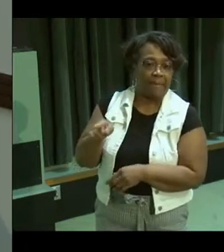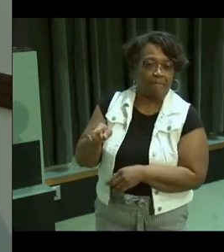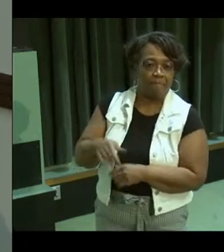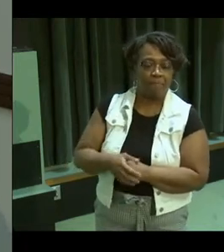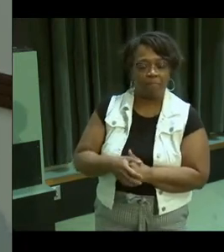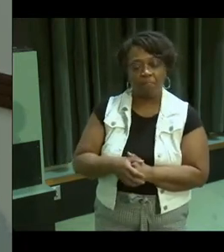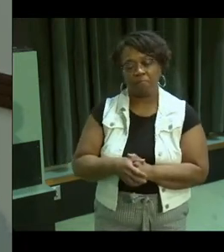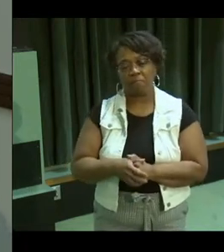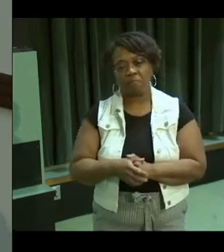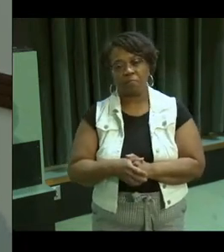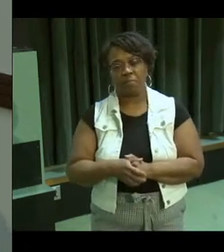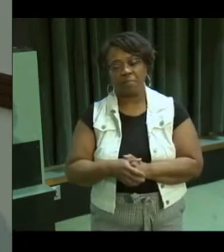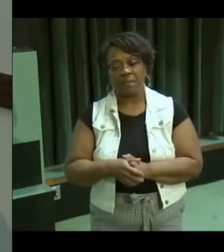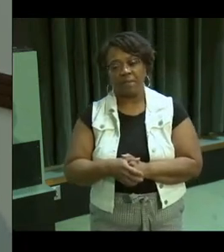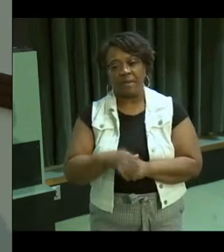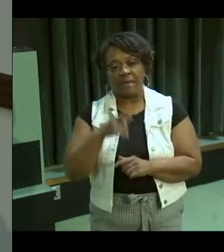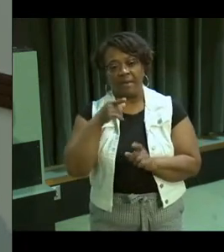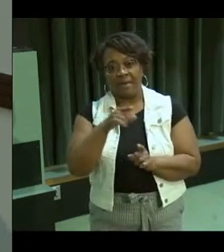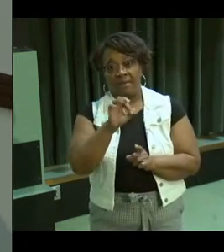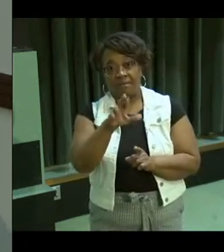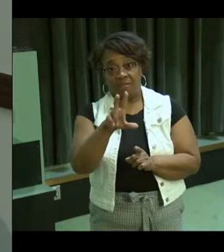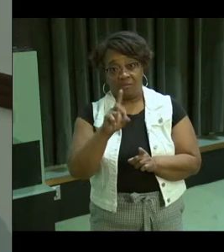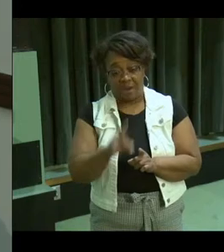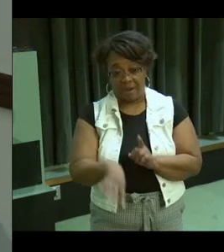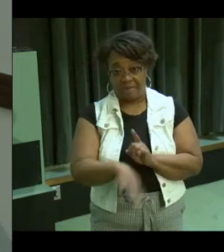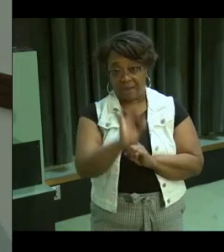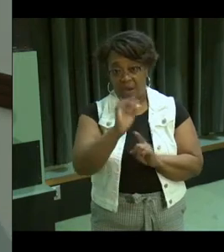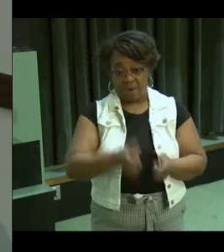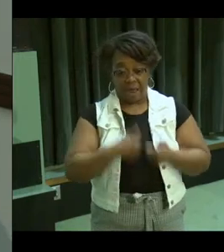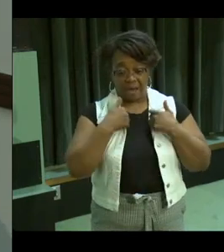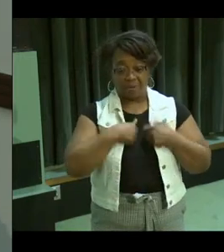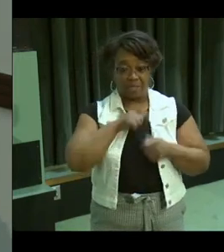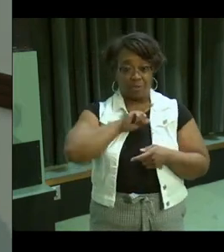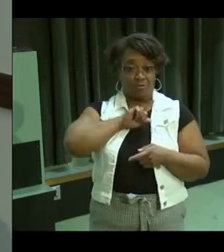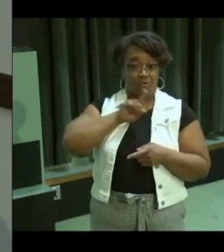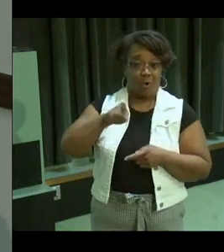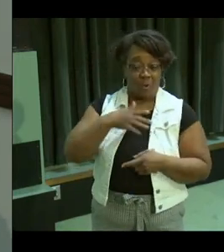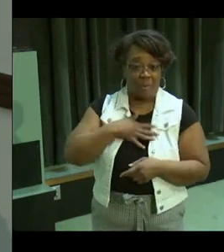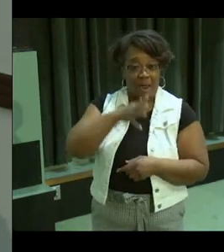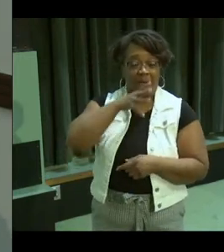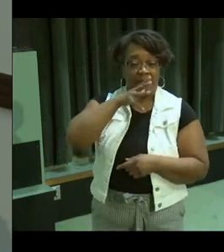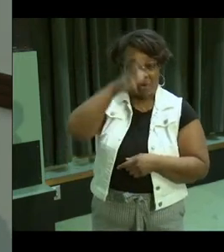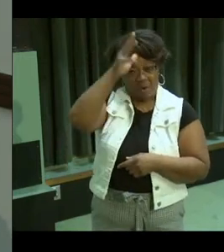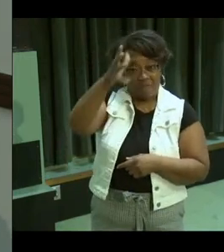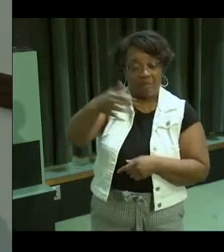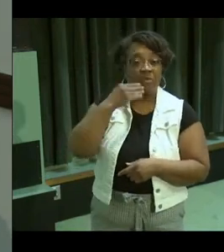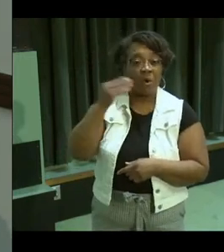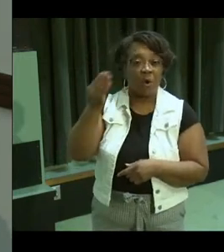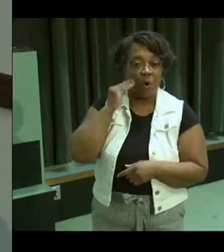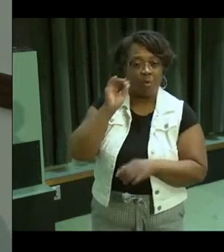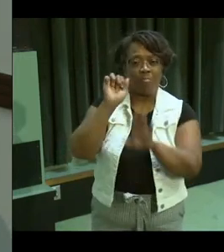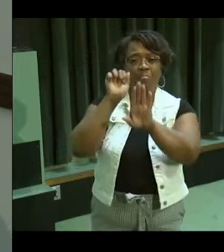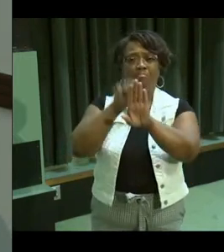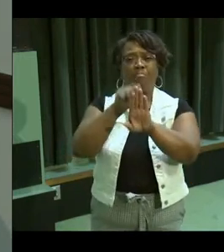You have to find Cesar Chavez. And so he got got an address,